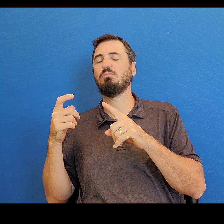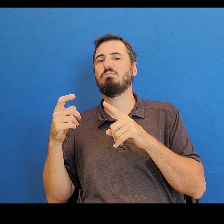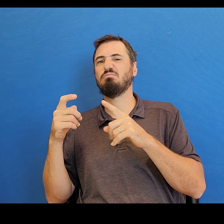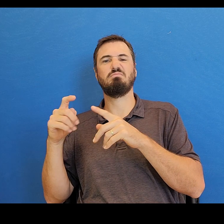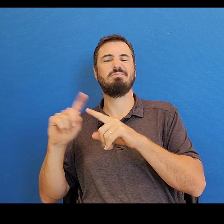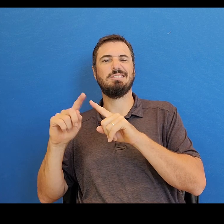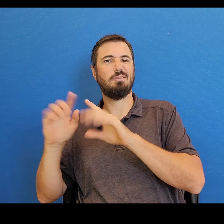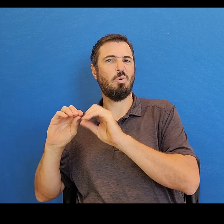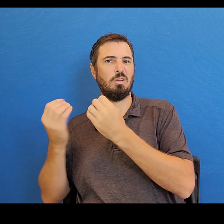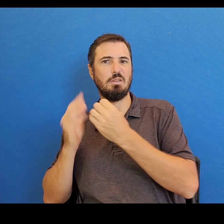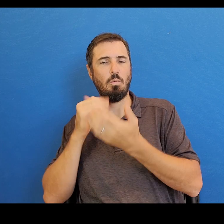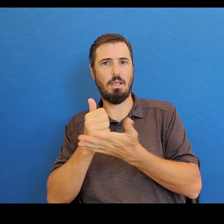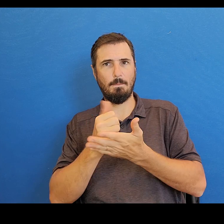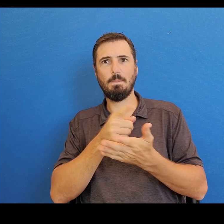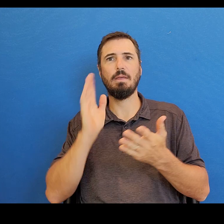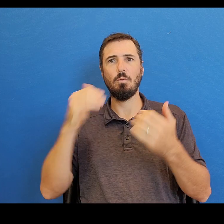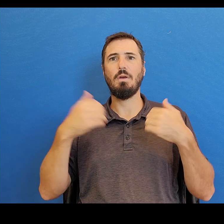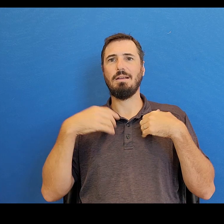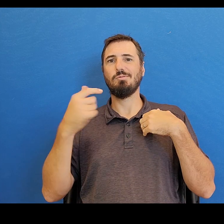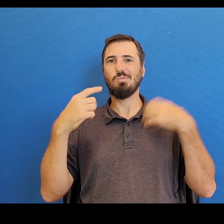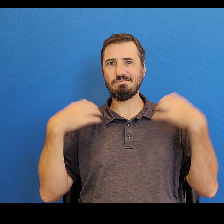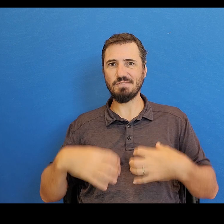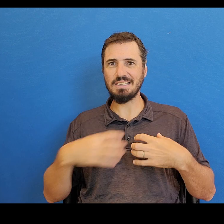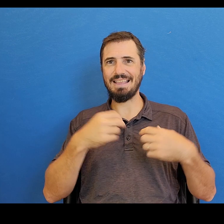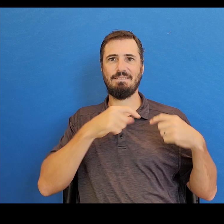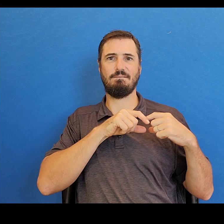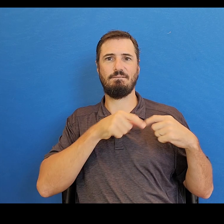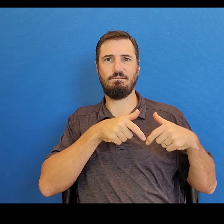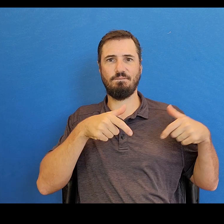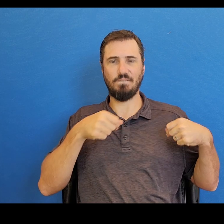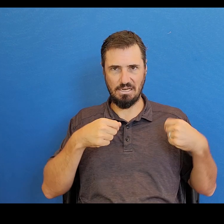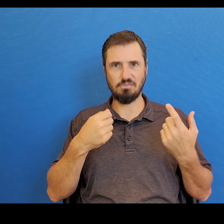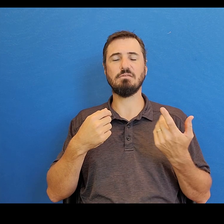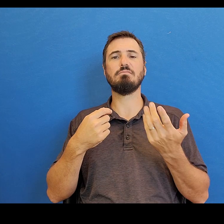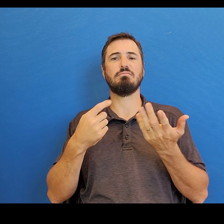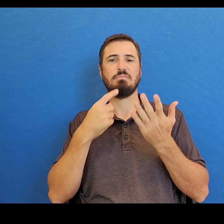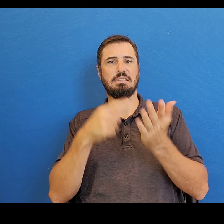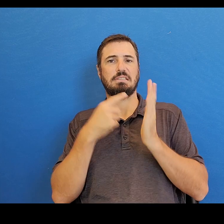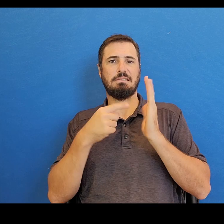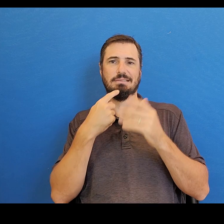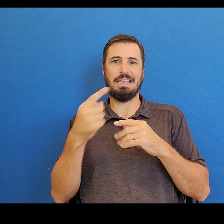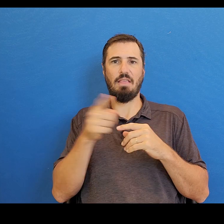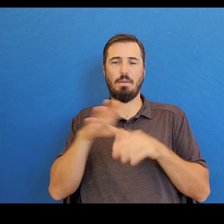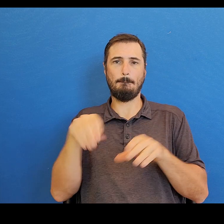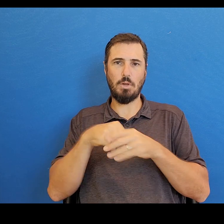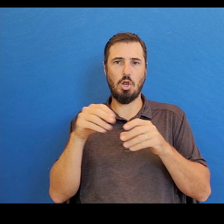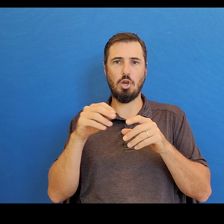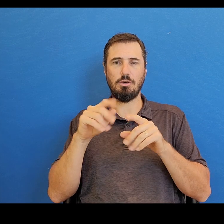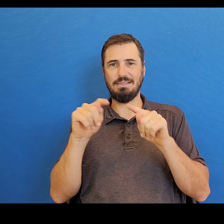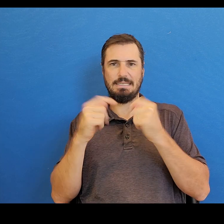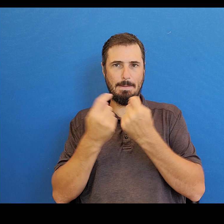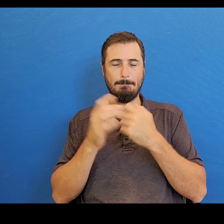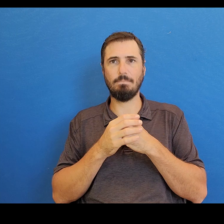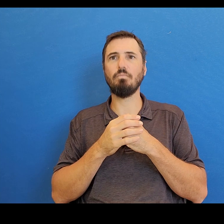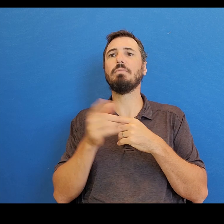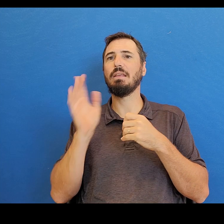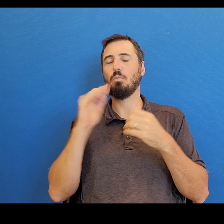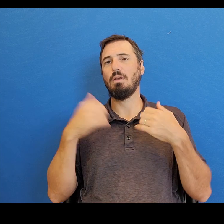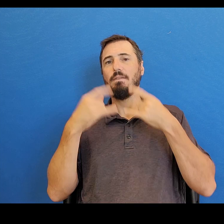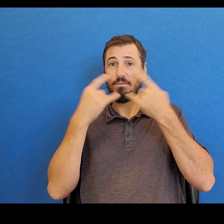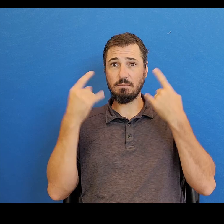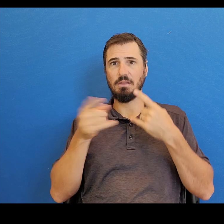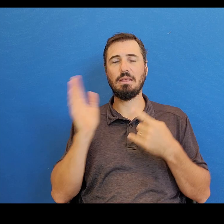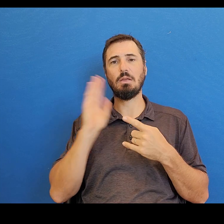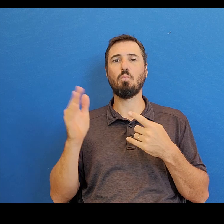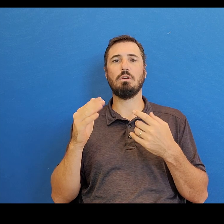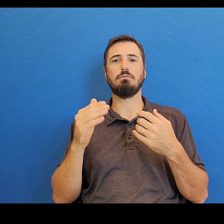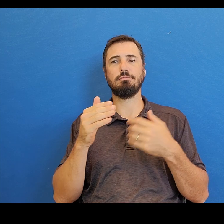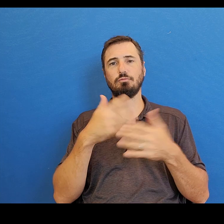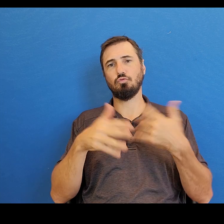Team members carry identification cards and wear vests identifying themselves as part of the DOH survey team. Survey teams also wear face masks, and observe physical distancing.